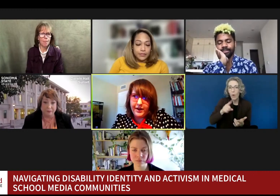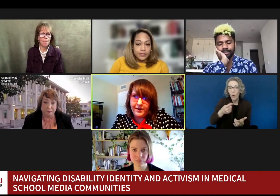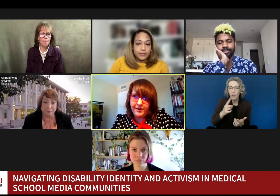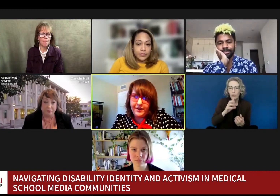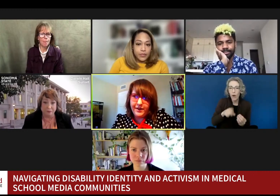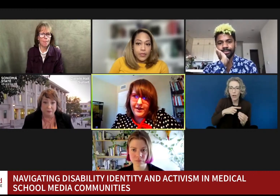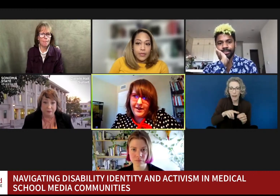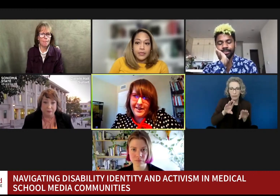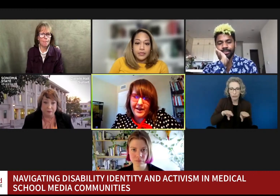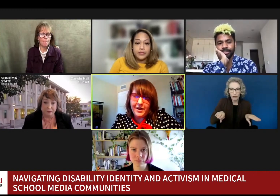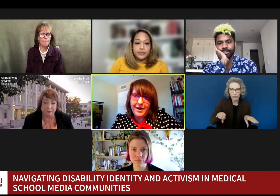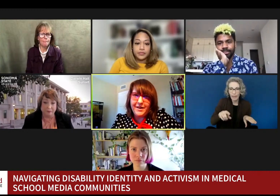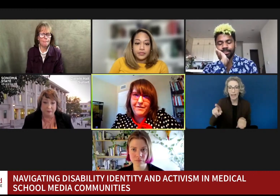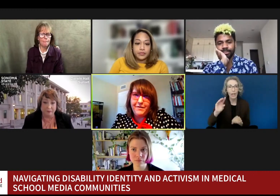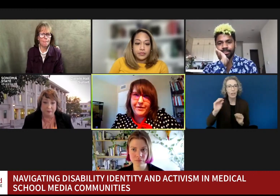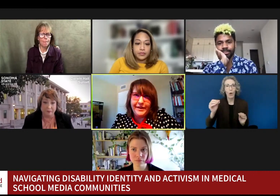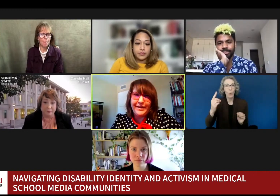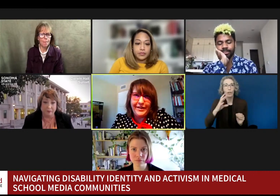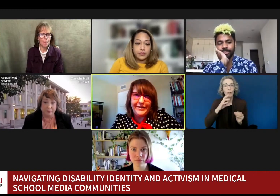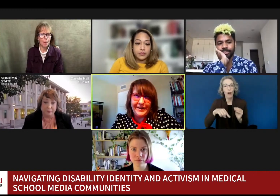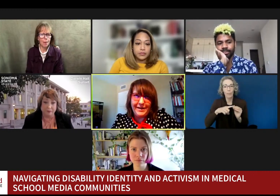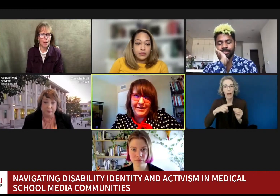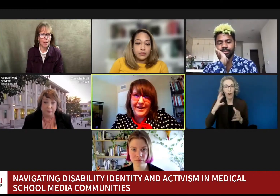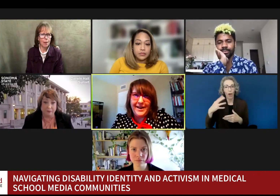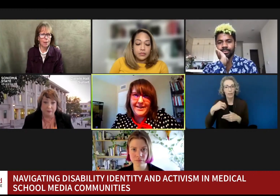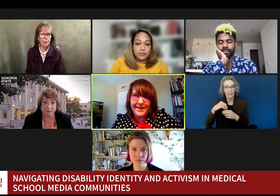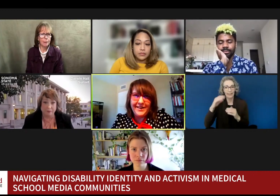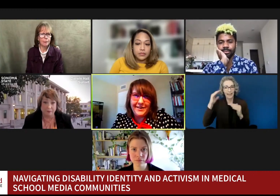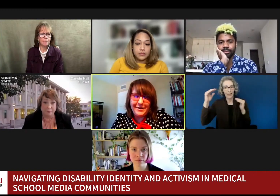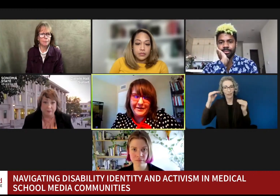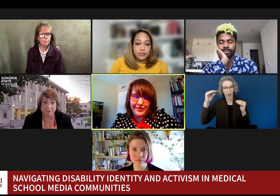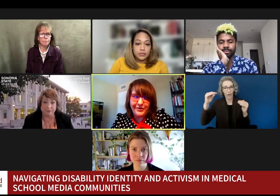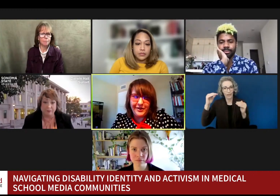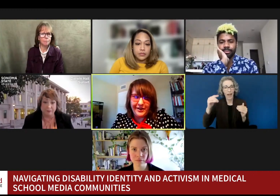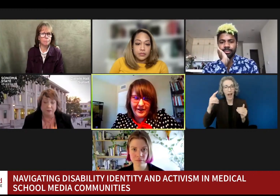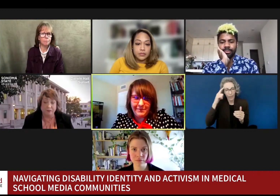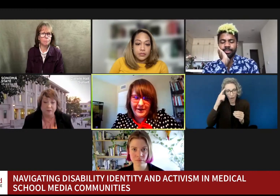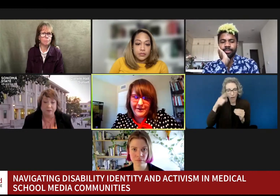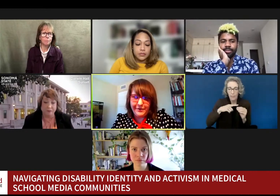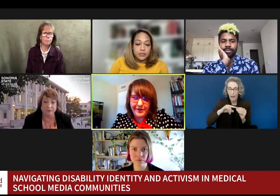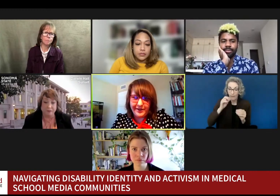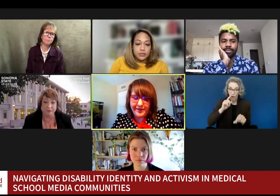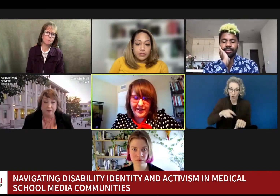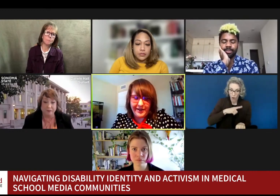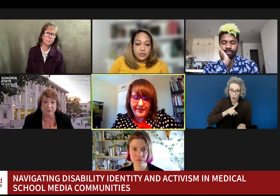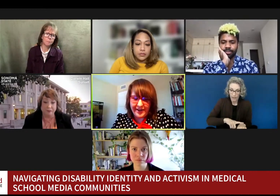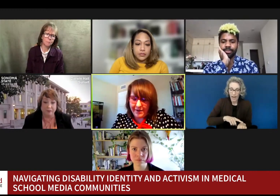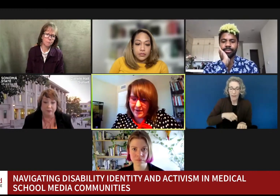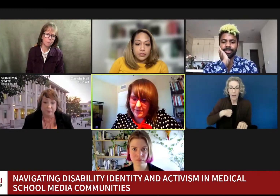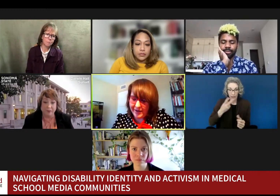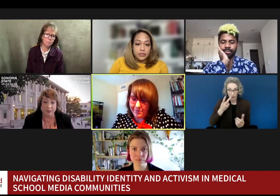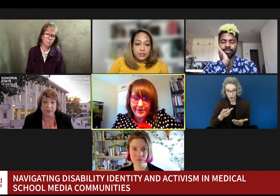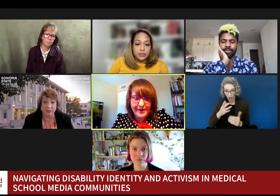And I thought about it for a really long time. I saw that on my schedule and I thought about it for weeks. And I was like, I'm gonna wake up early.